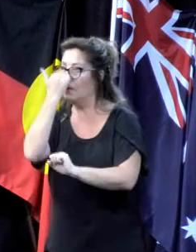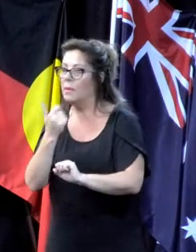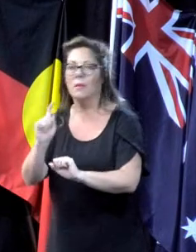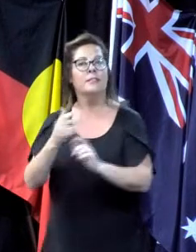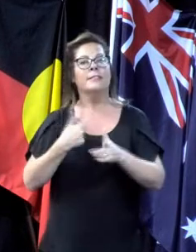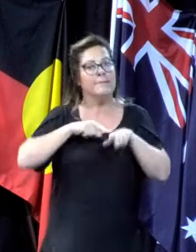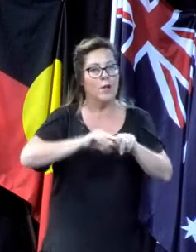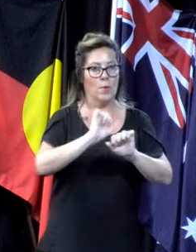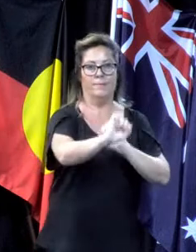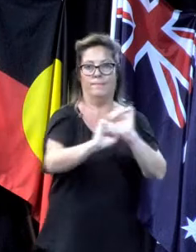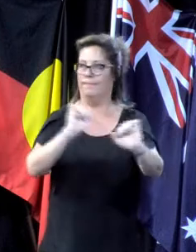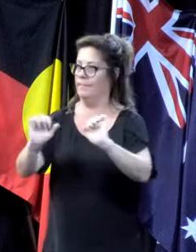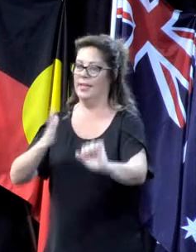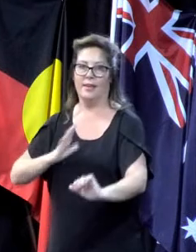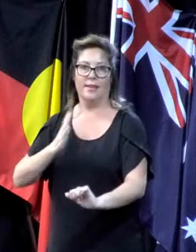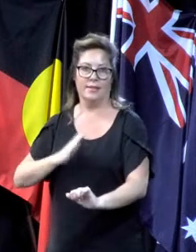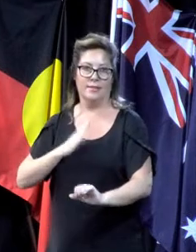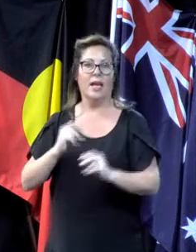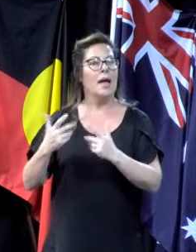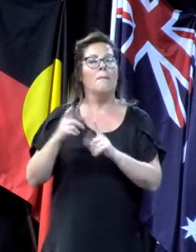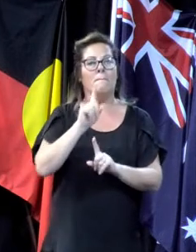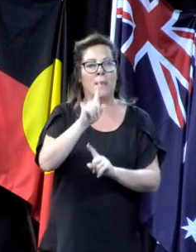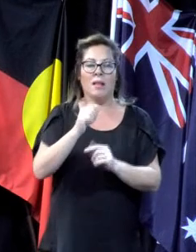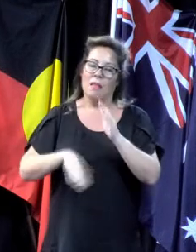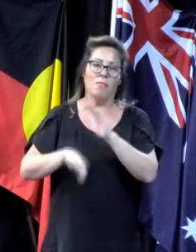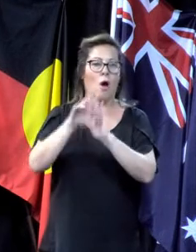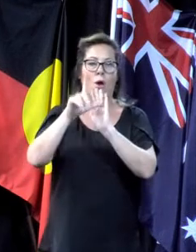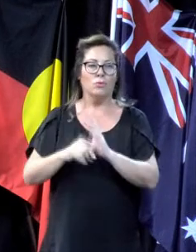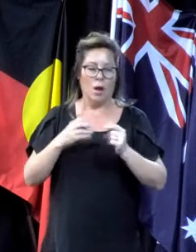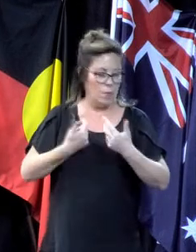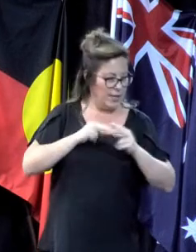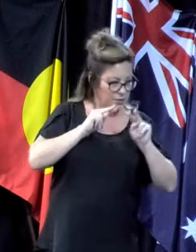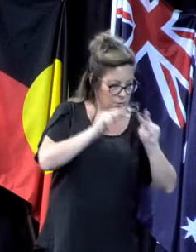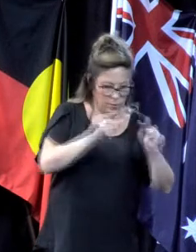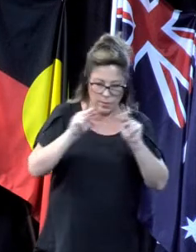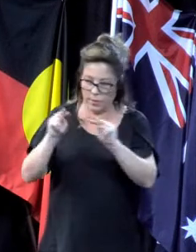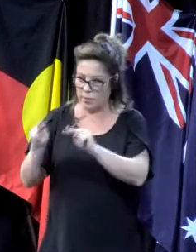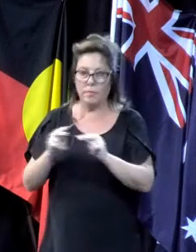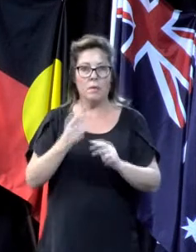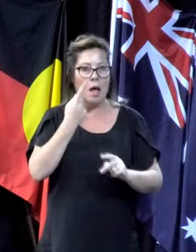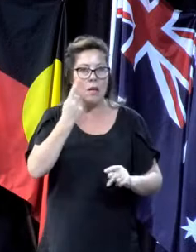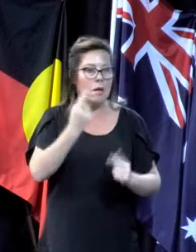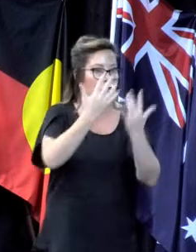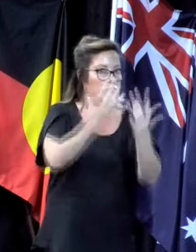that we were constantly monitoring data in order to ensure that we were providing the supports responsively that students needed